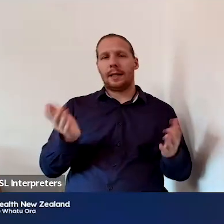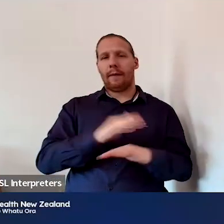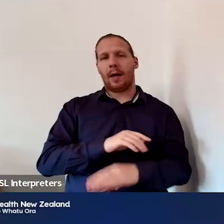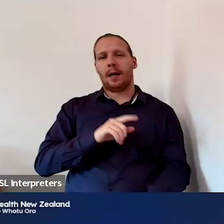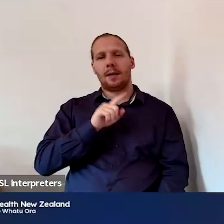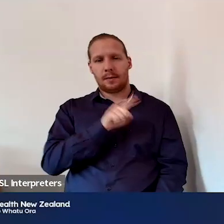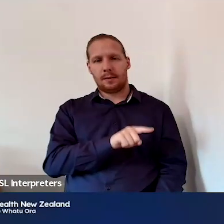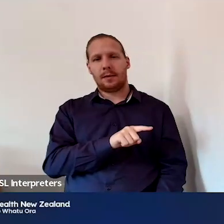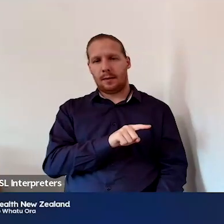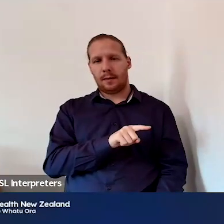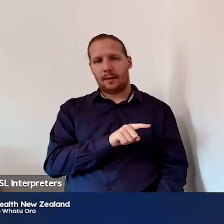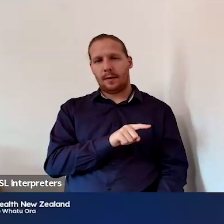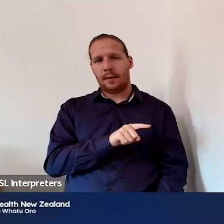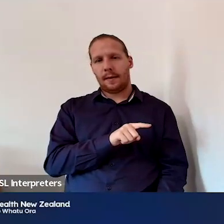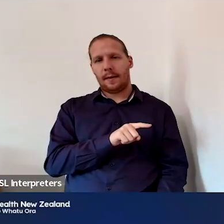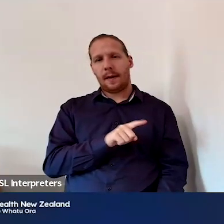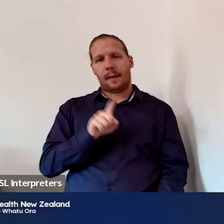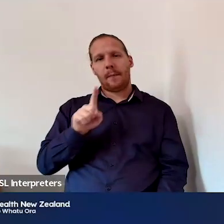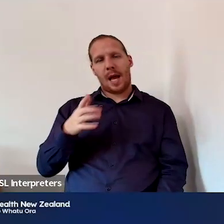So yeah, I really like it to be both.